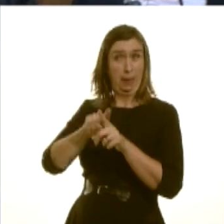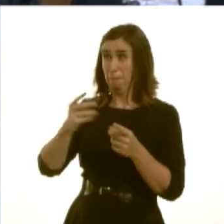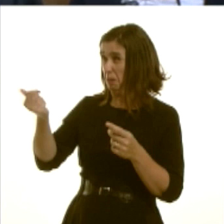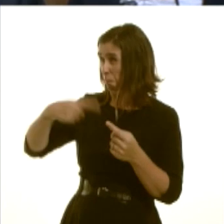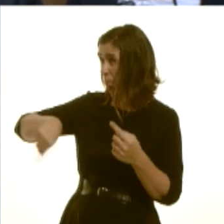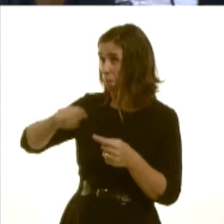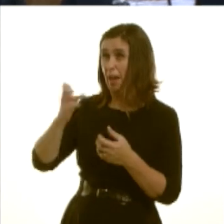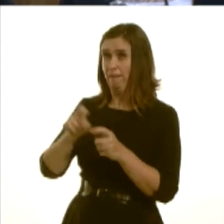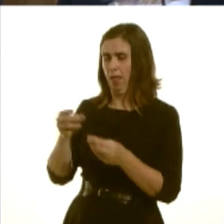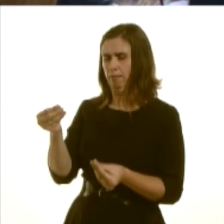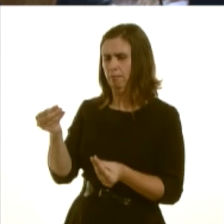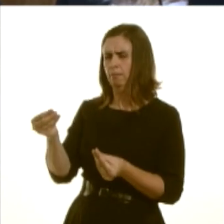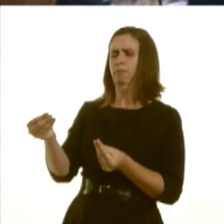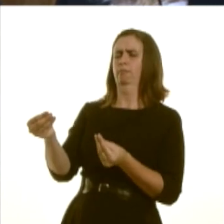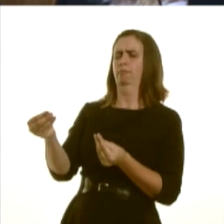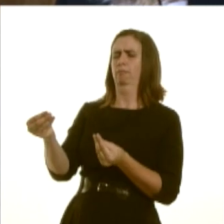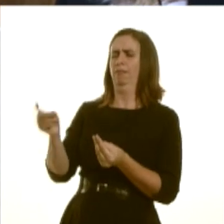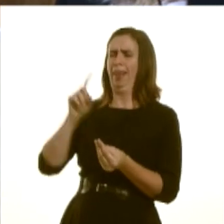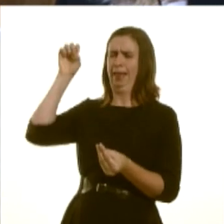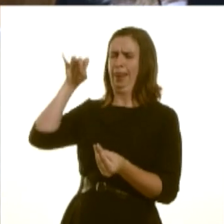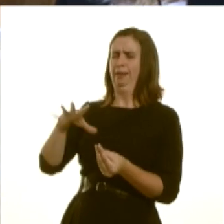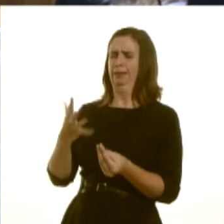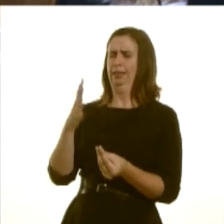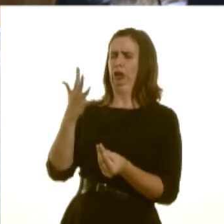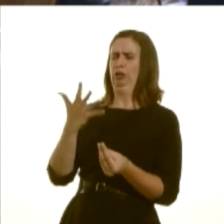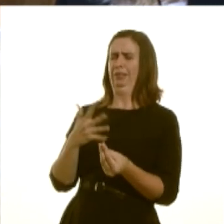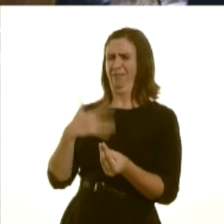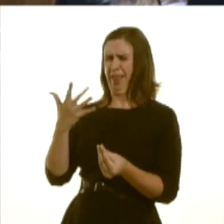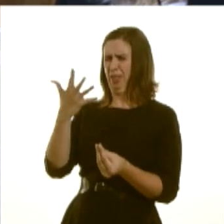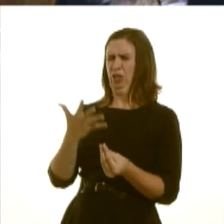when trying to look at a document, particularly if it has a sheen on it. The eye care service